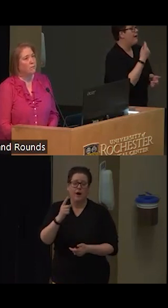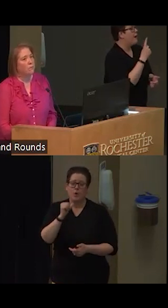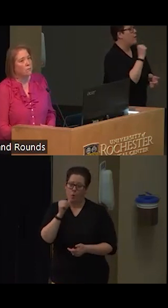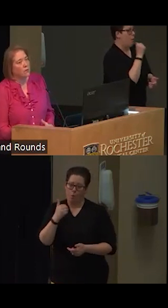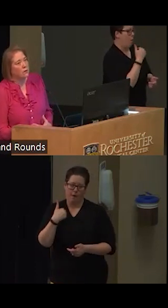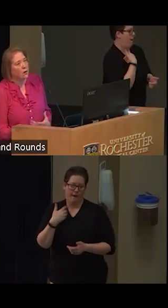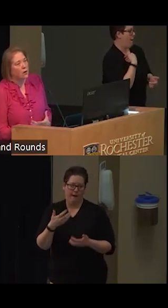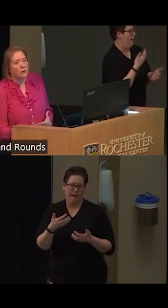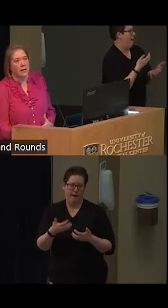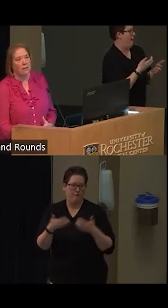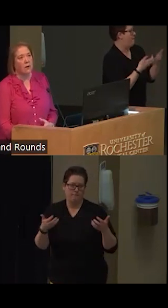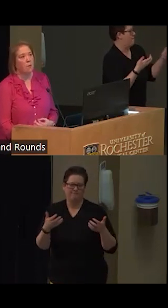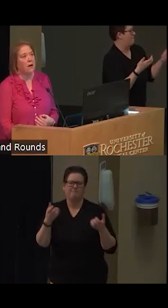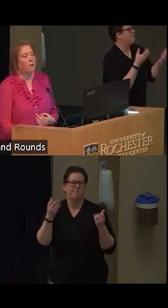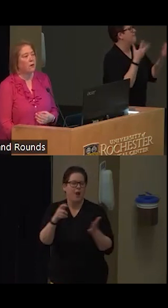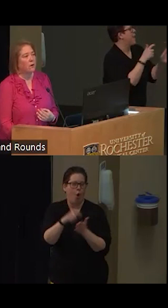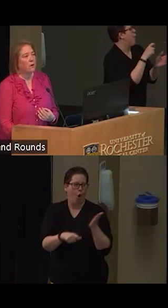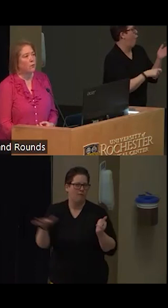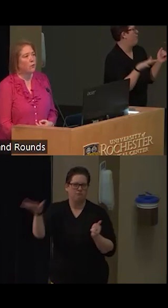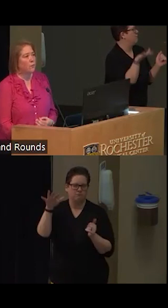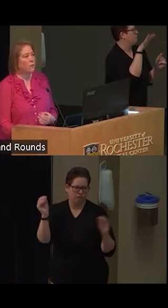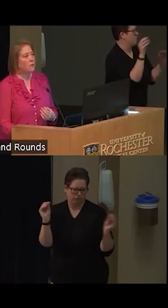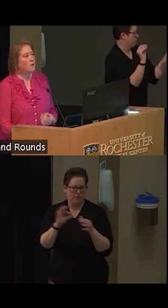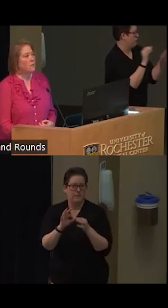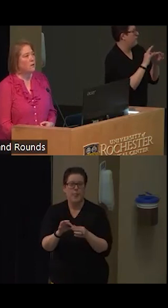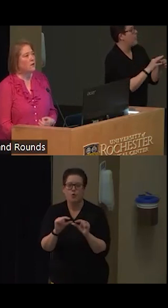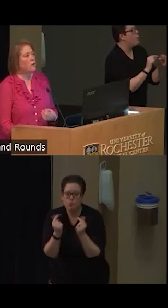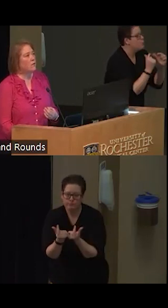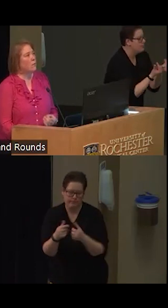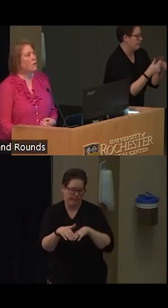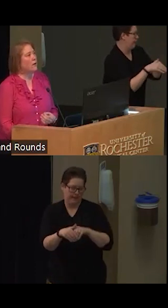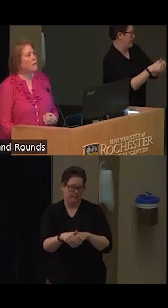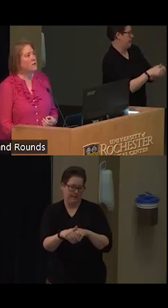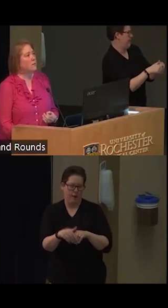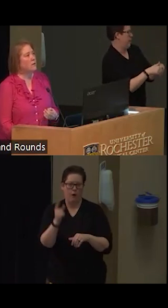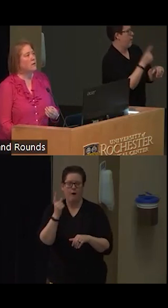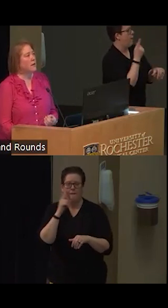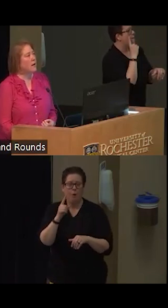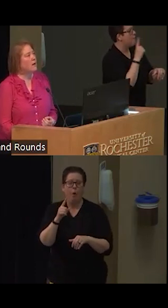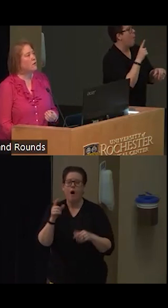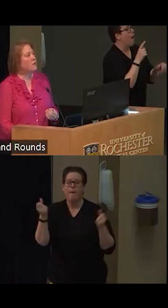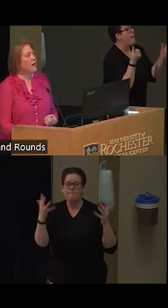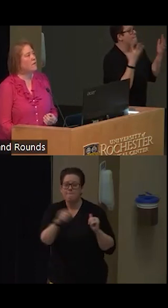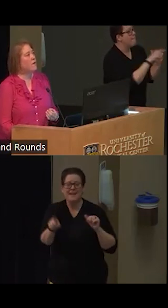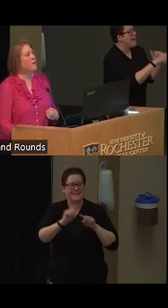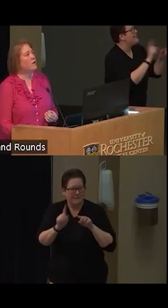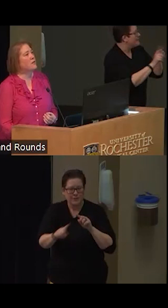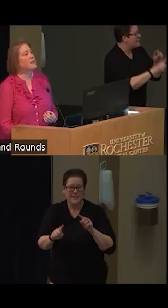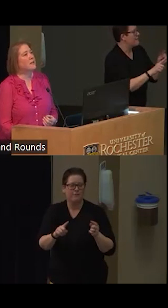um articles out there about group simulation for multi-discipline Psychiatry staff using